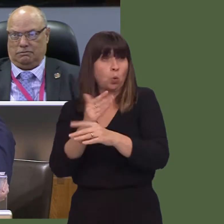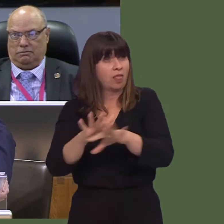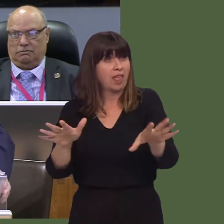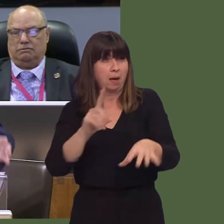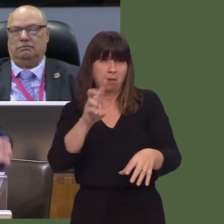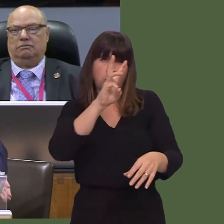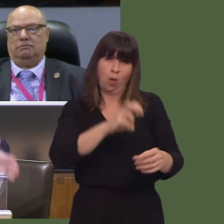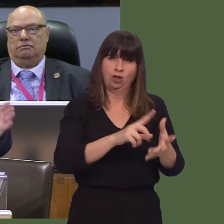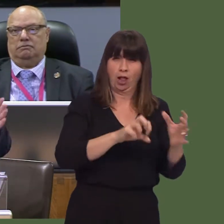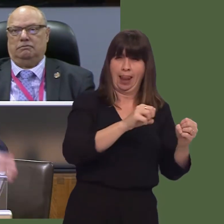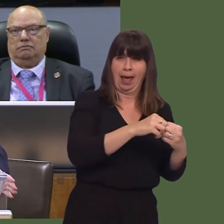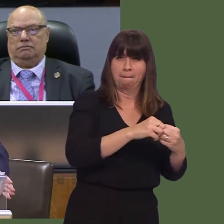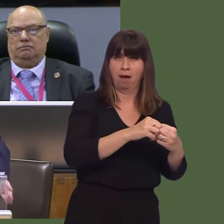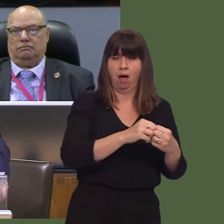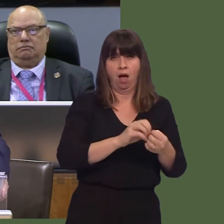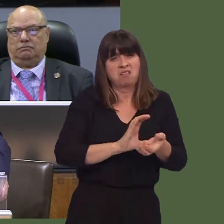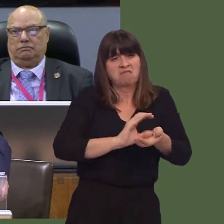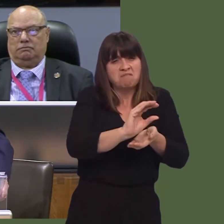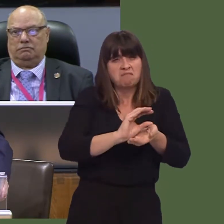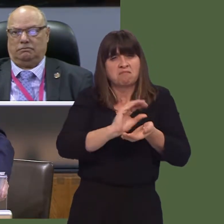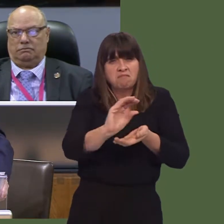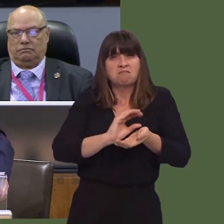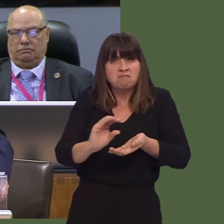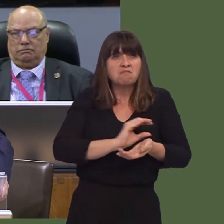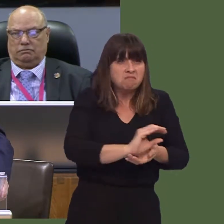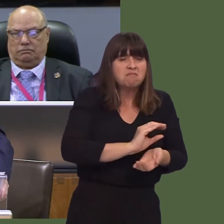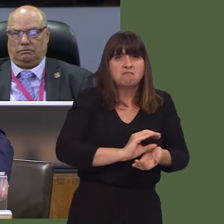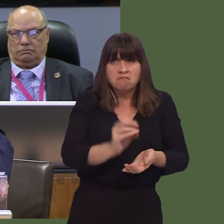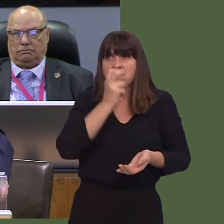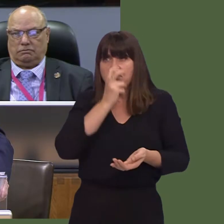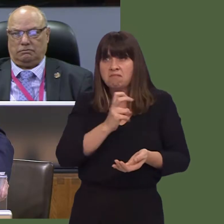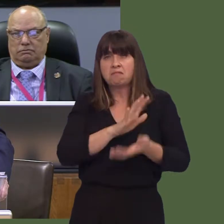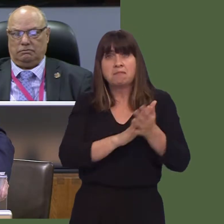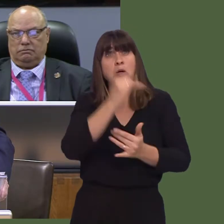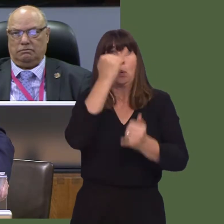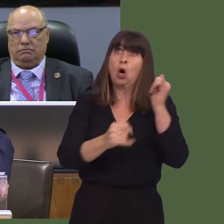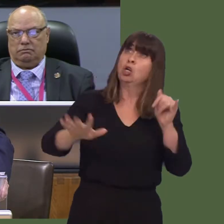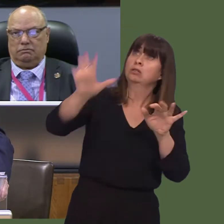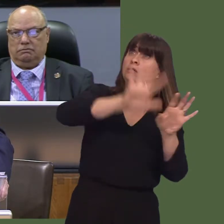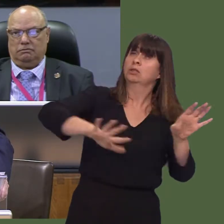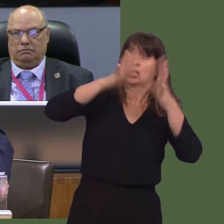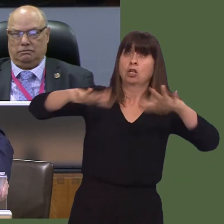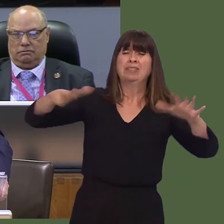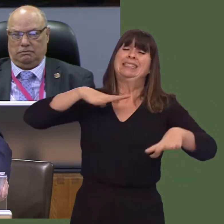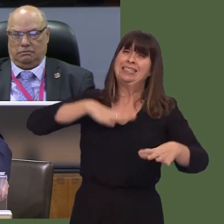settlements consistently hammer the parts of Wales that are often most reliant on the local authority economy.